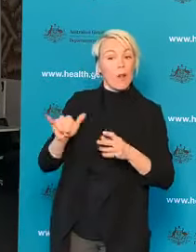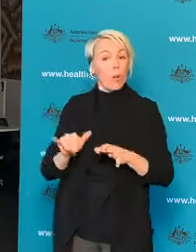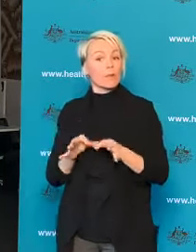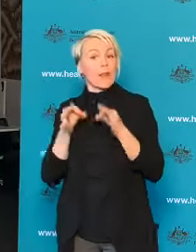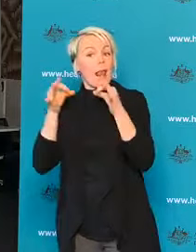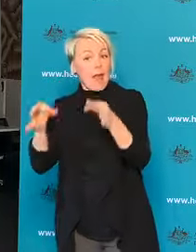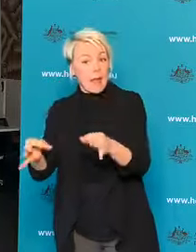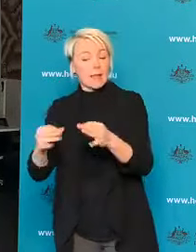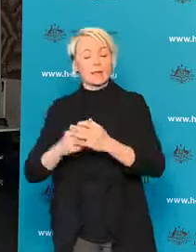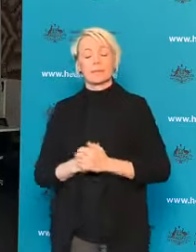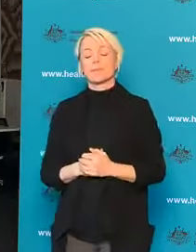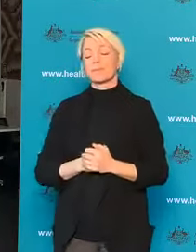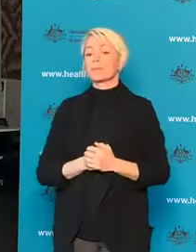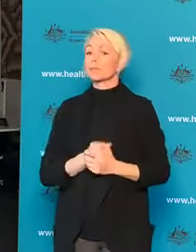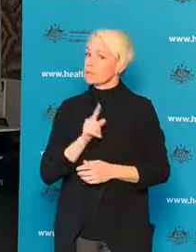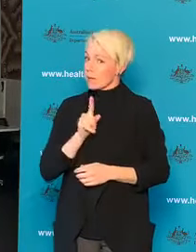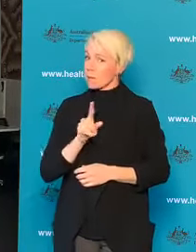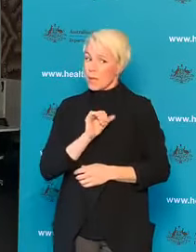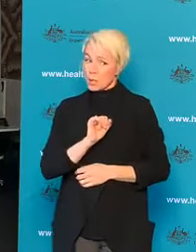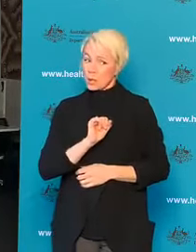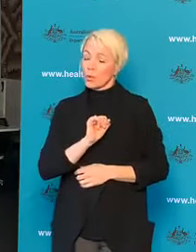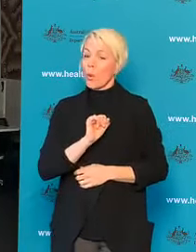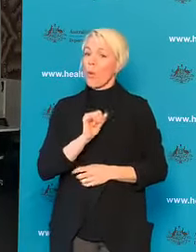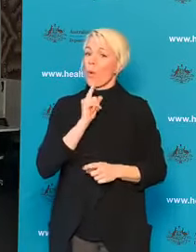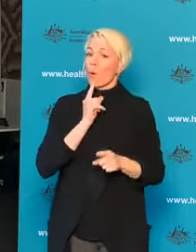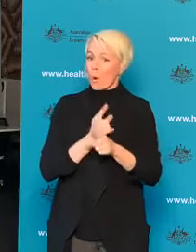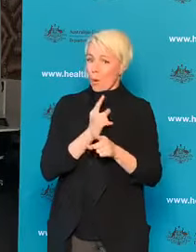about mental health both for young people